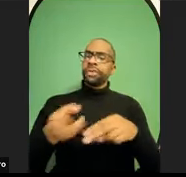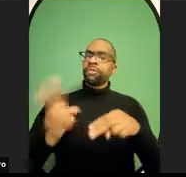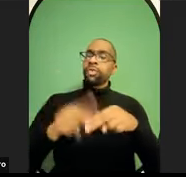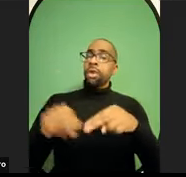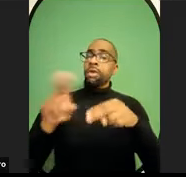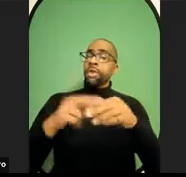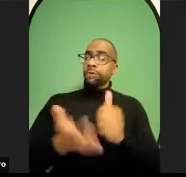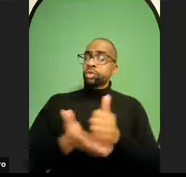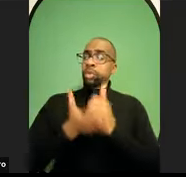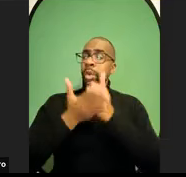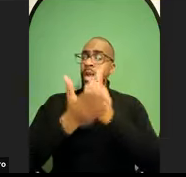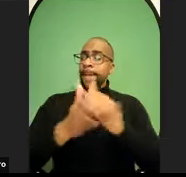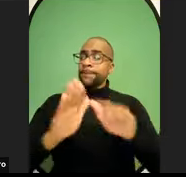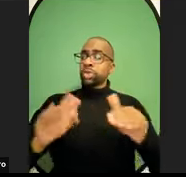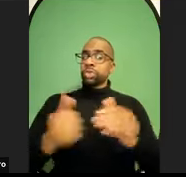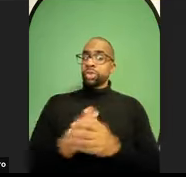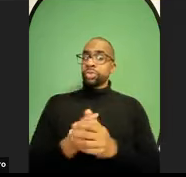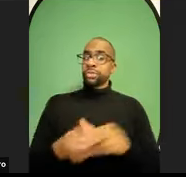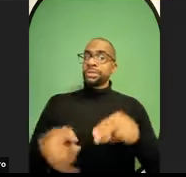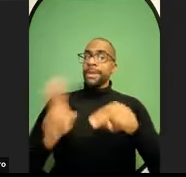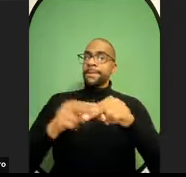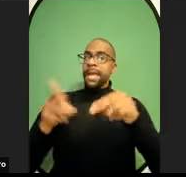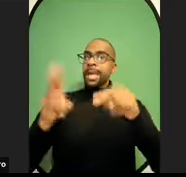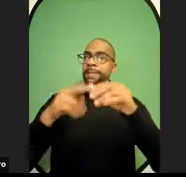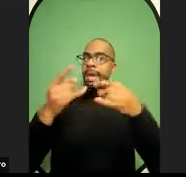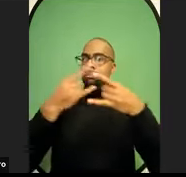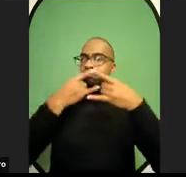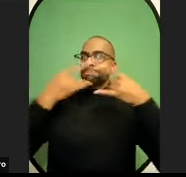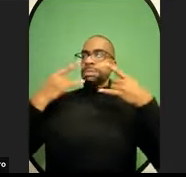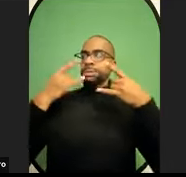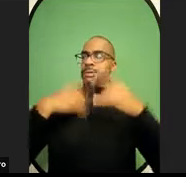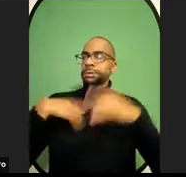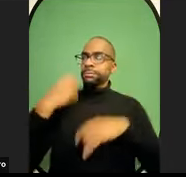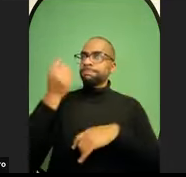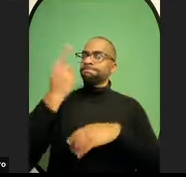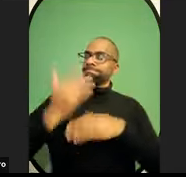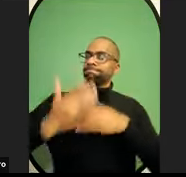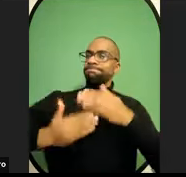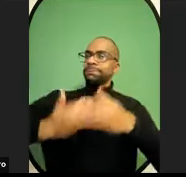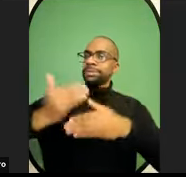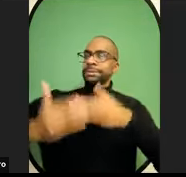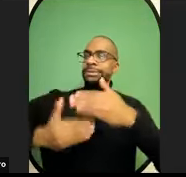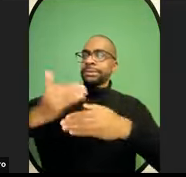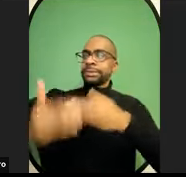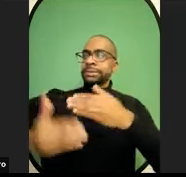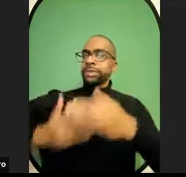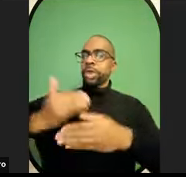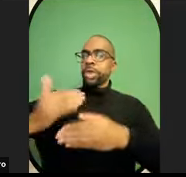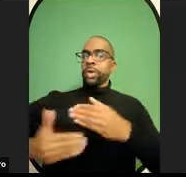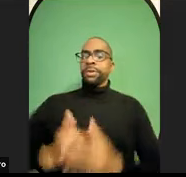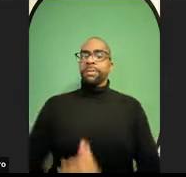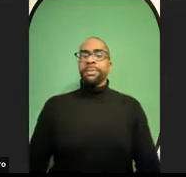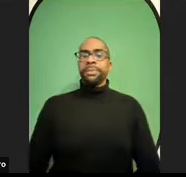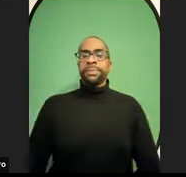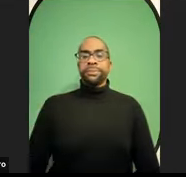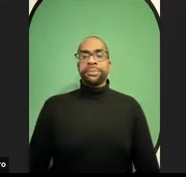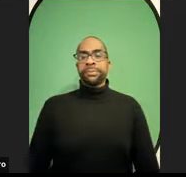increased training. provider to provide resources to help children to provide resources to help children provide resources to help children, build mask, too mask to tolerance and we've been. doing doing that since the days of